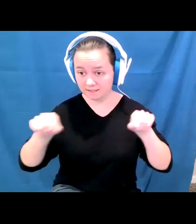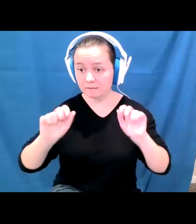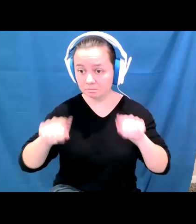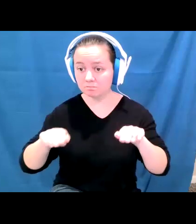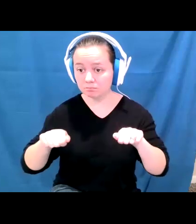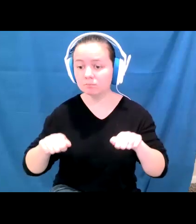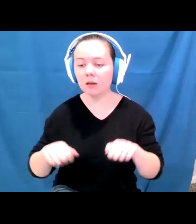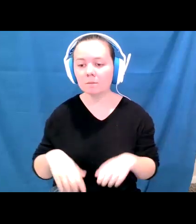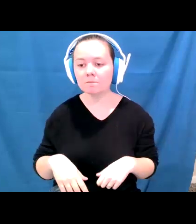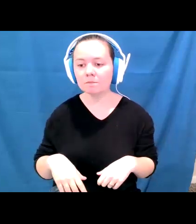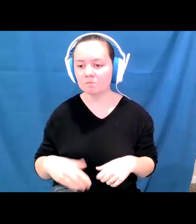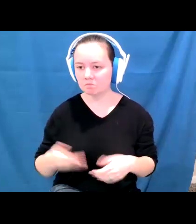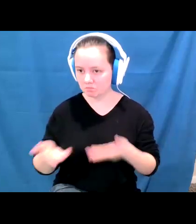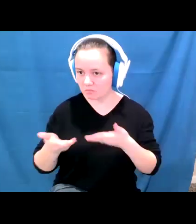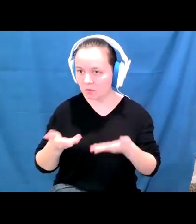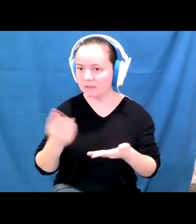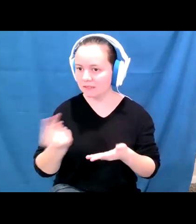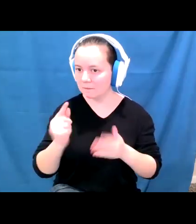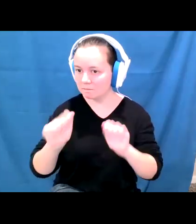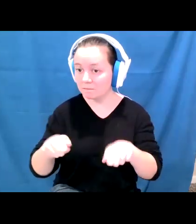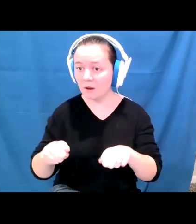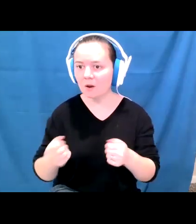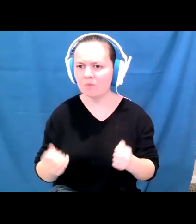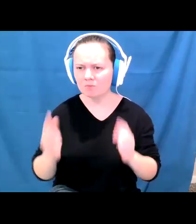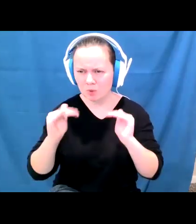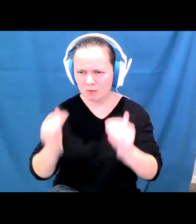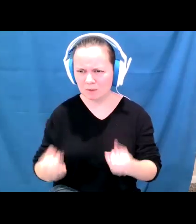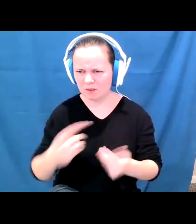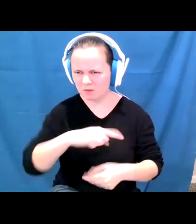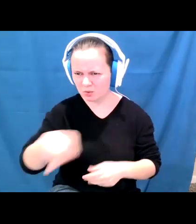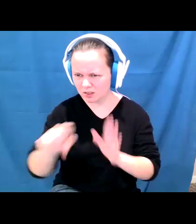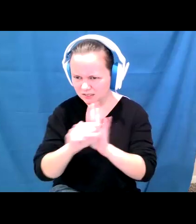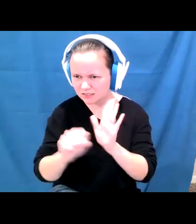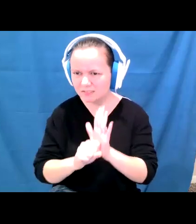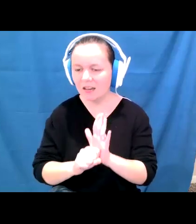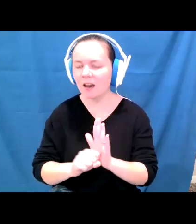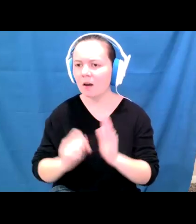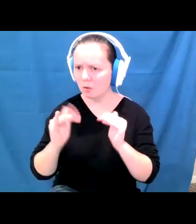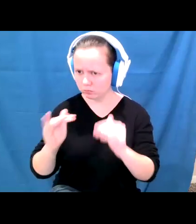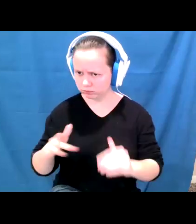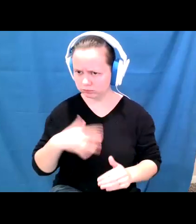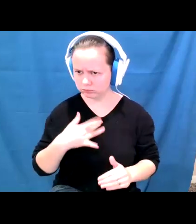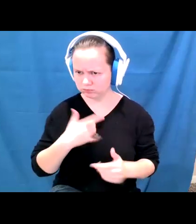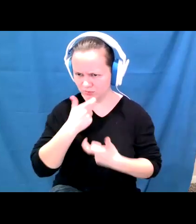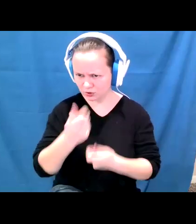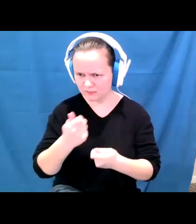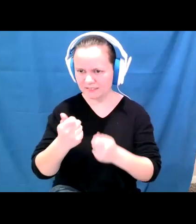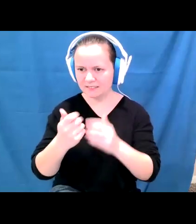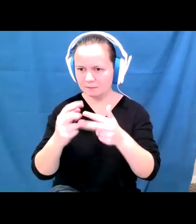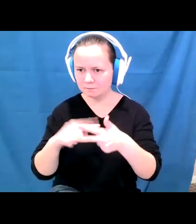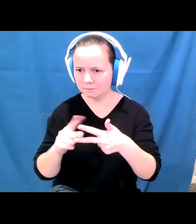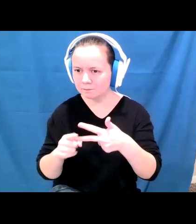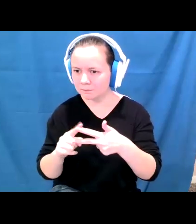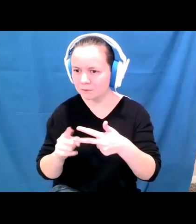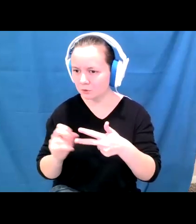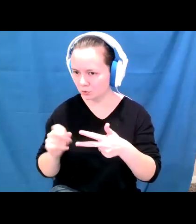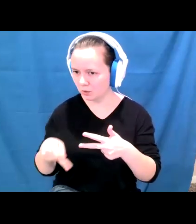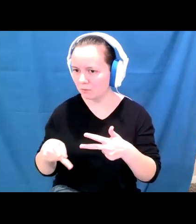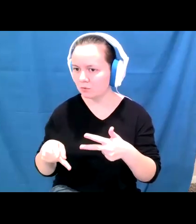but because I hope many of you are states, I hope that you'll really be interested in the next two opportunities, which are by application only.